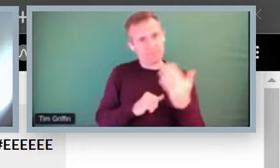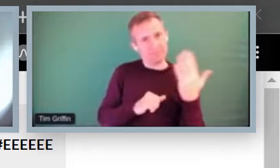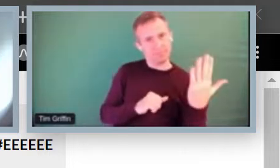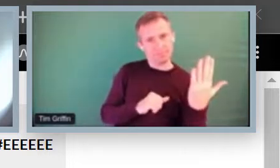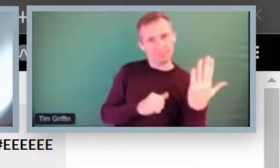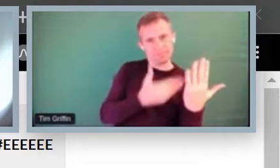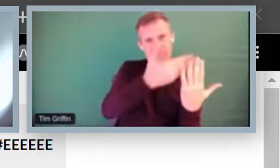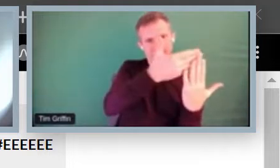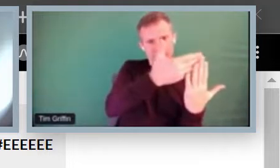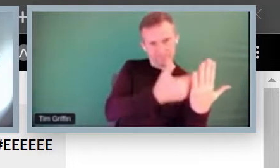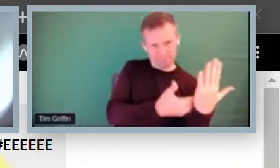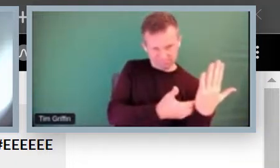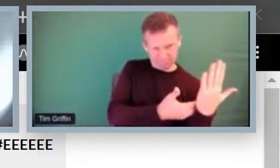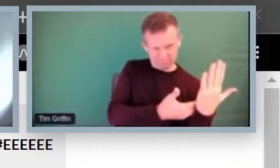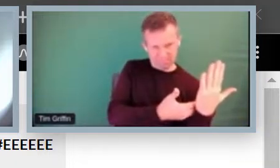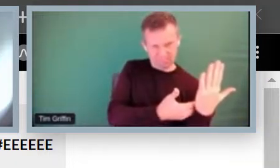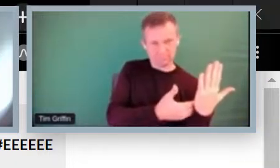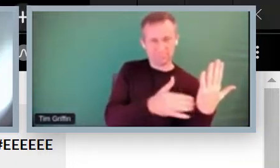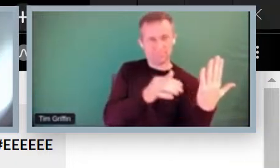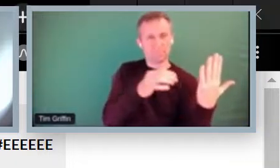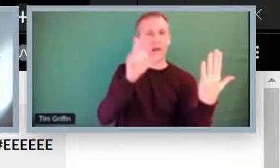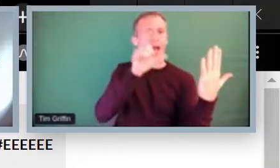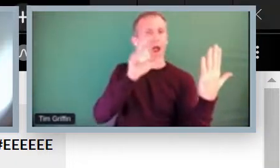Here is the Contrast Grid website.